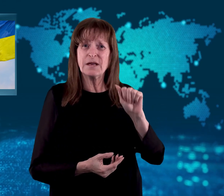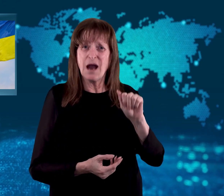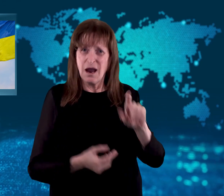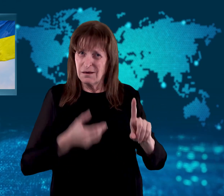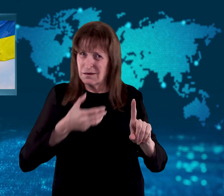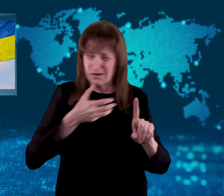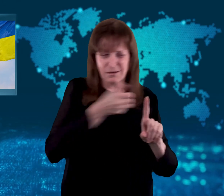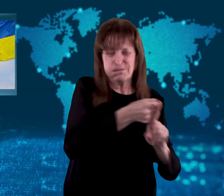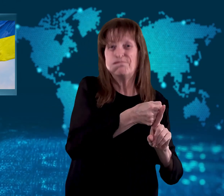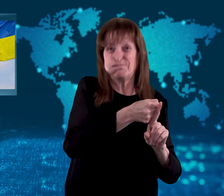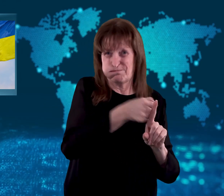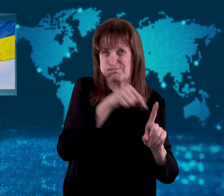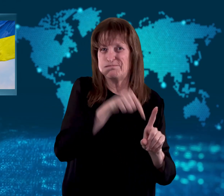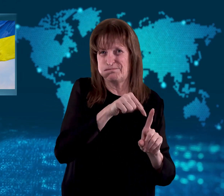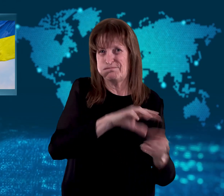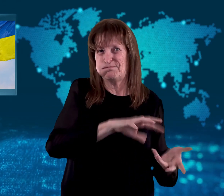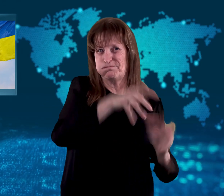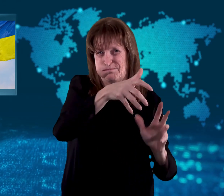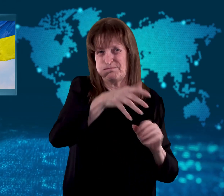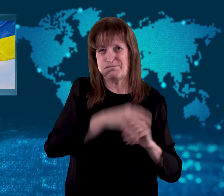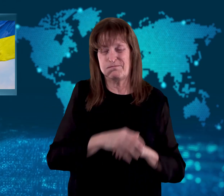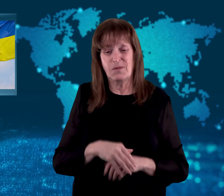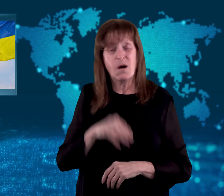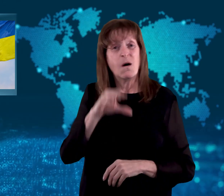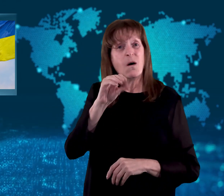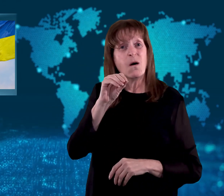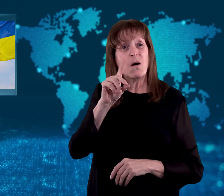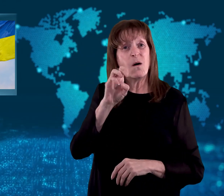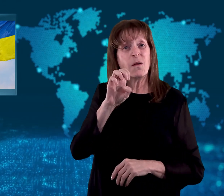and Odessa is now without power.